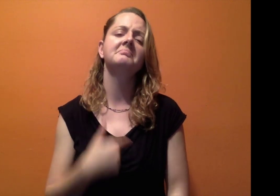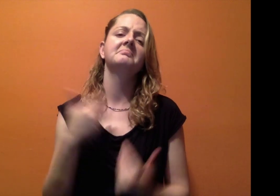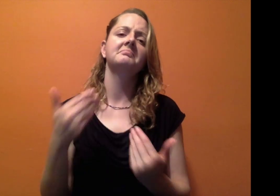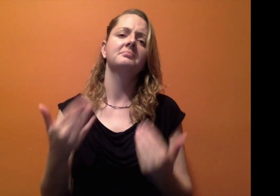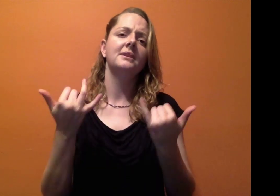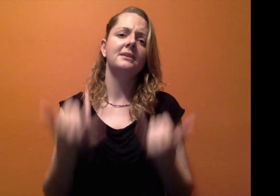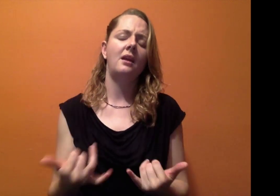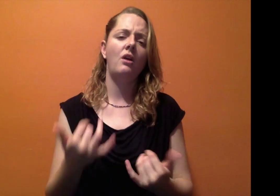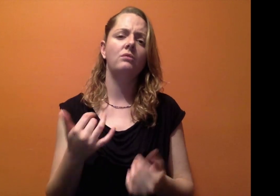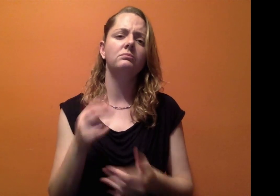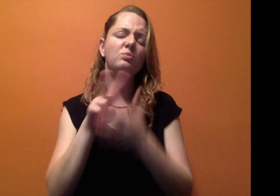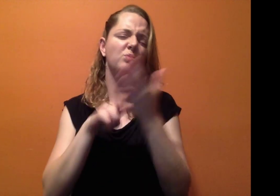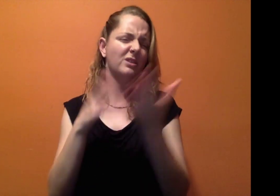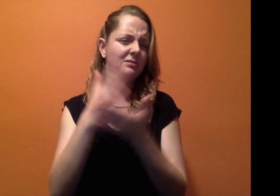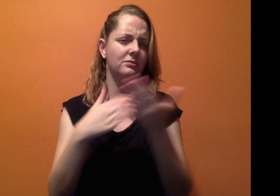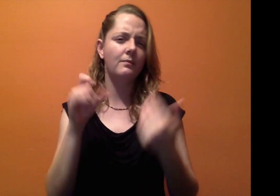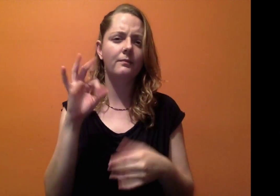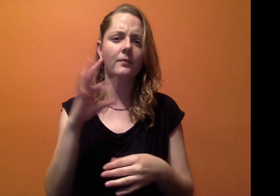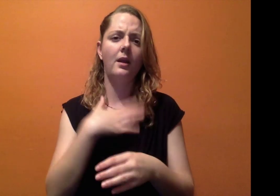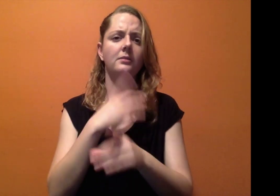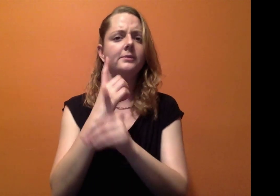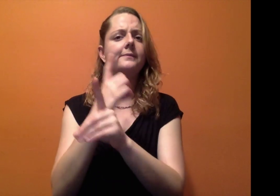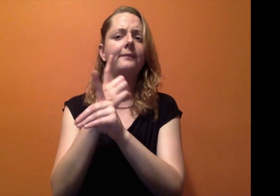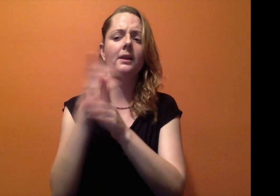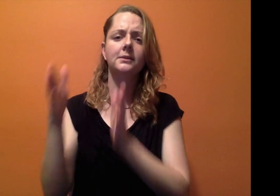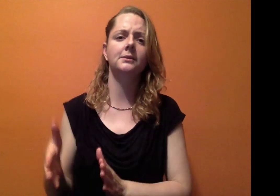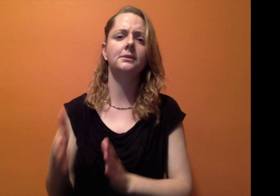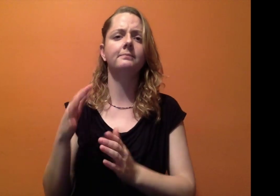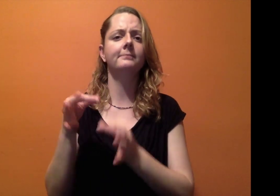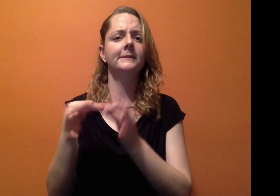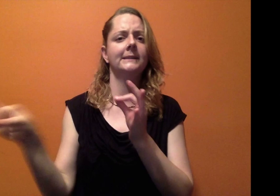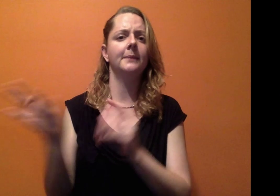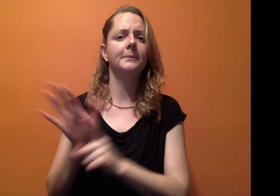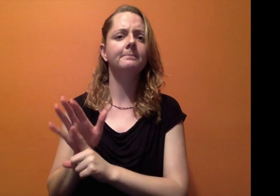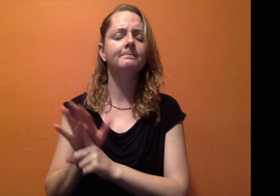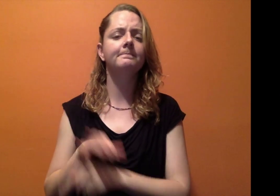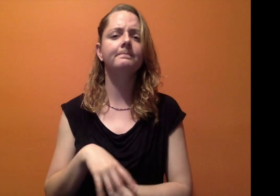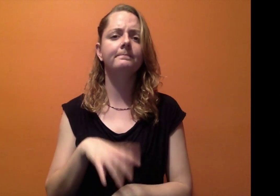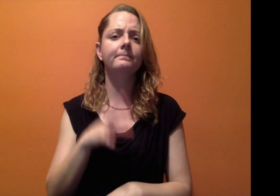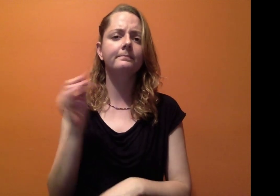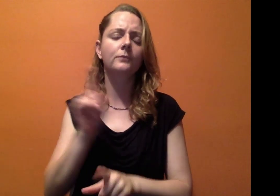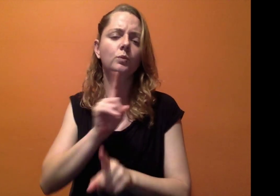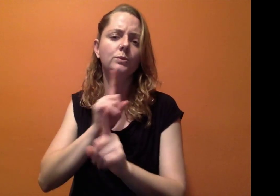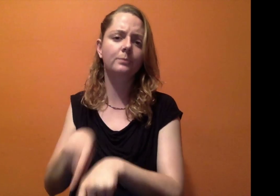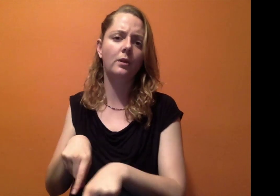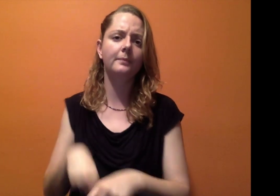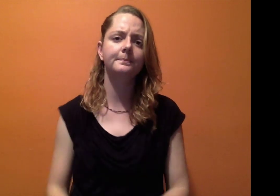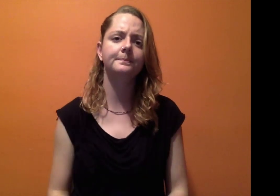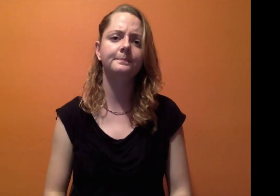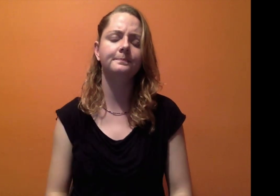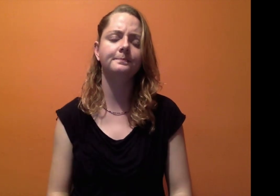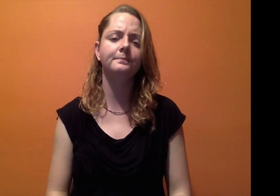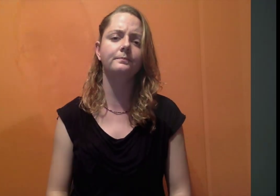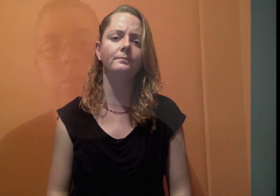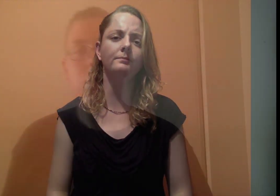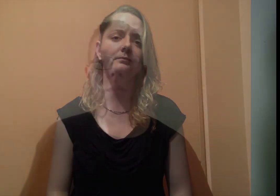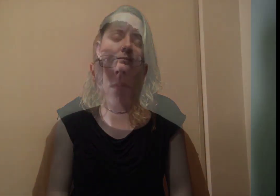I will now read portions of the defendant's statement and respond to them.